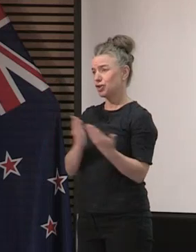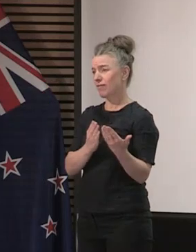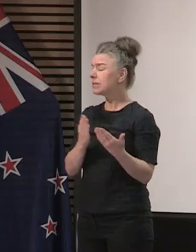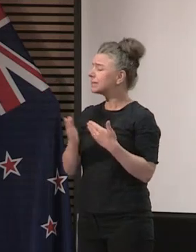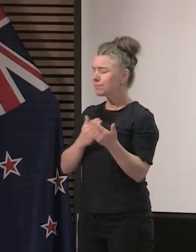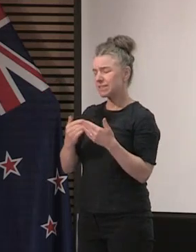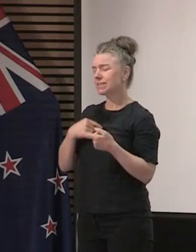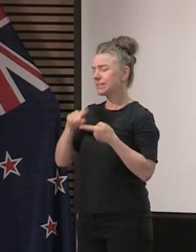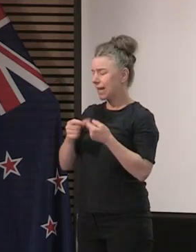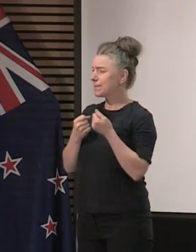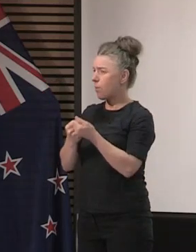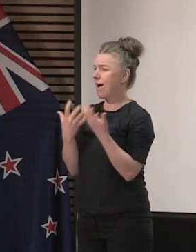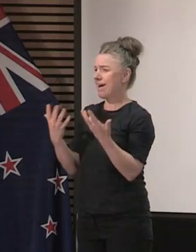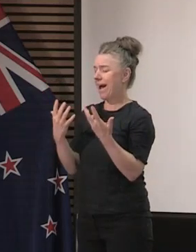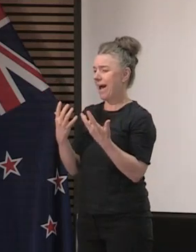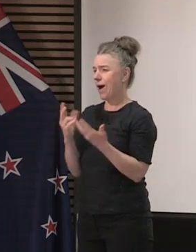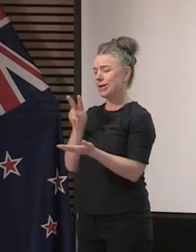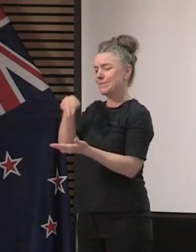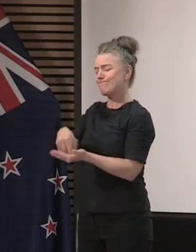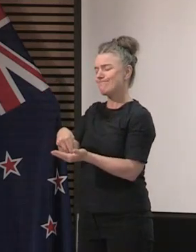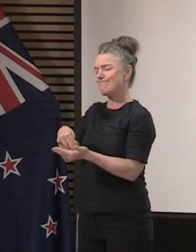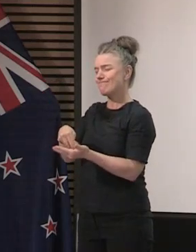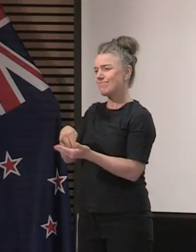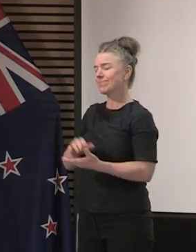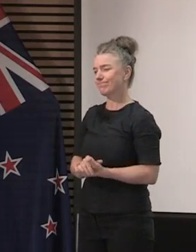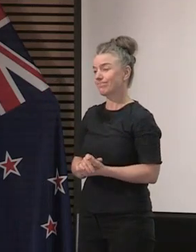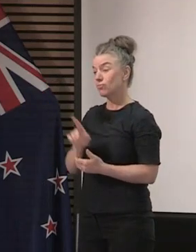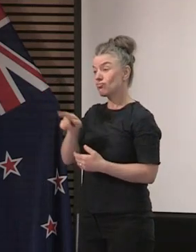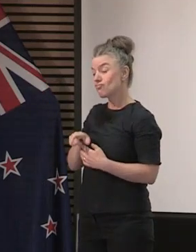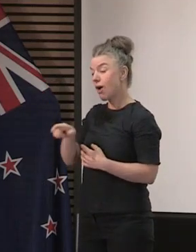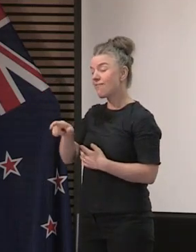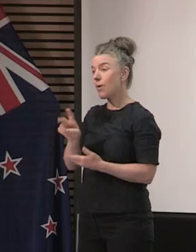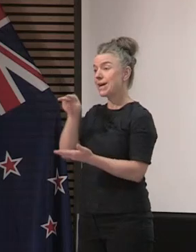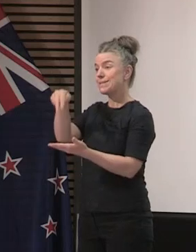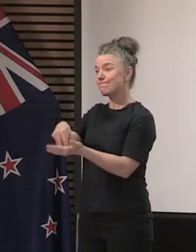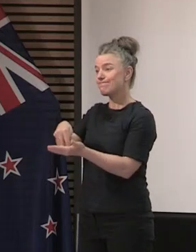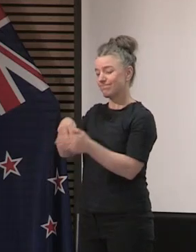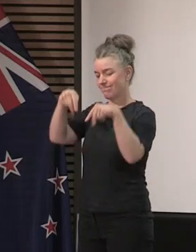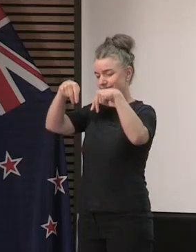cancelled due to COVID-19. But that doesn't mean we can't show our support as a